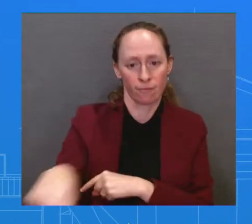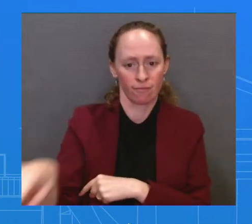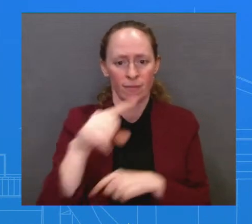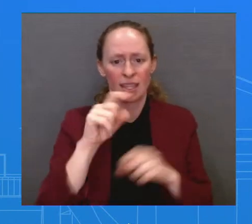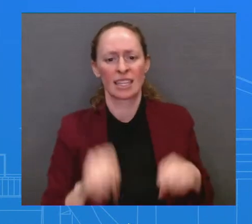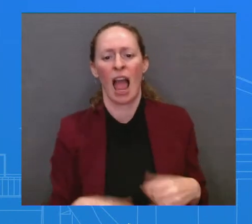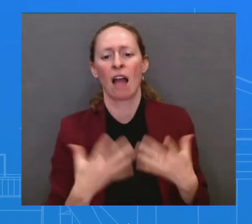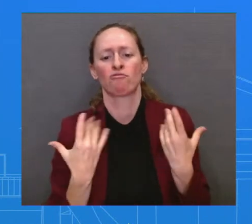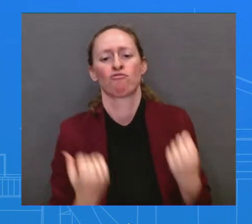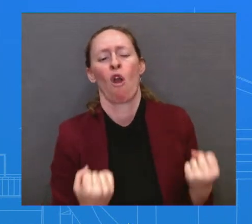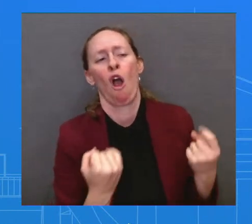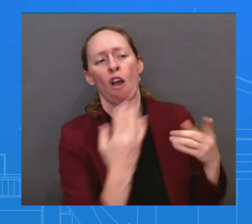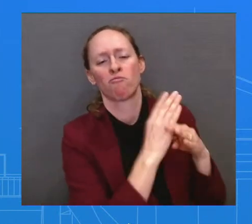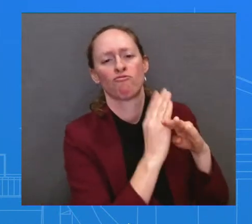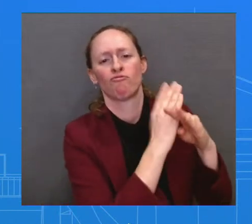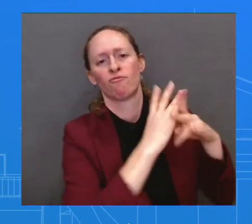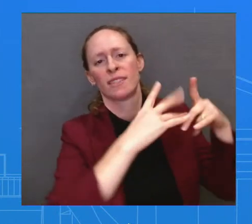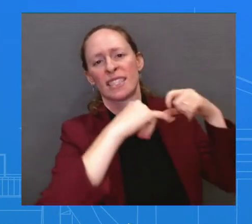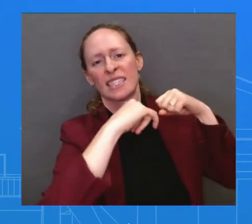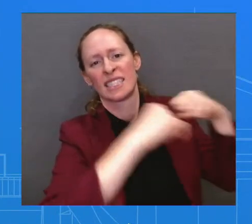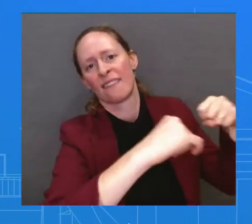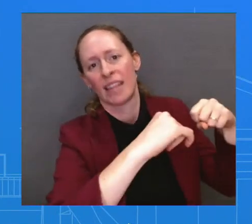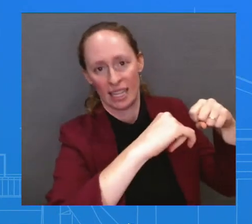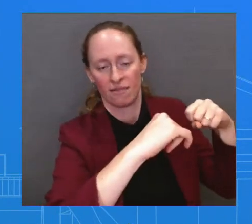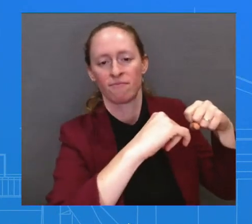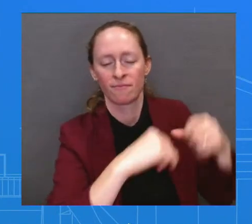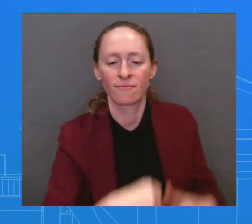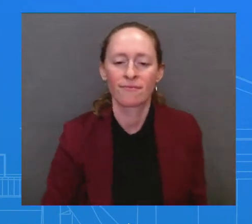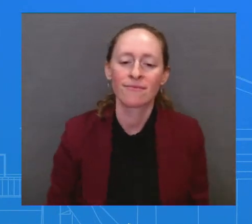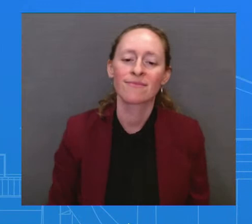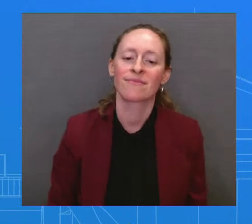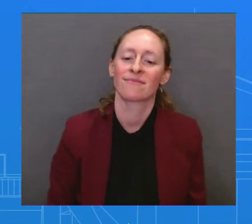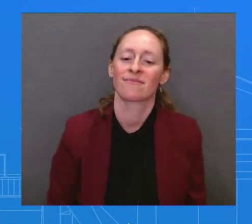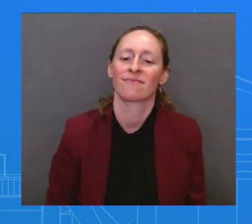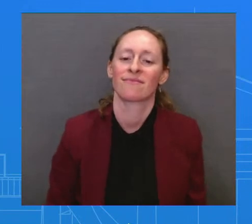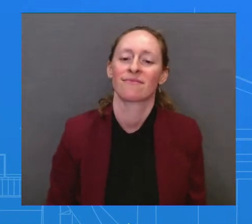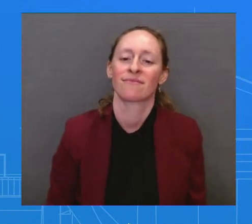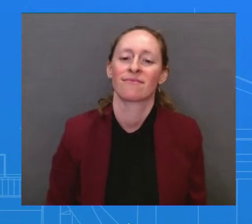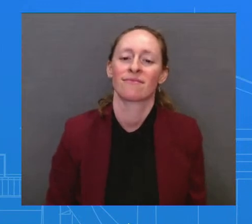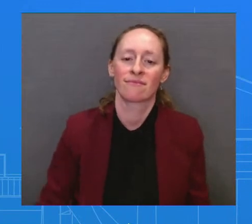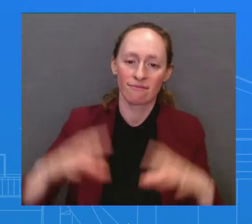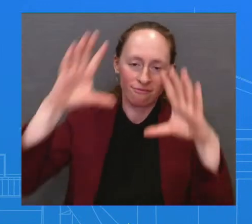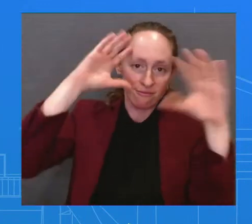President Biden and President Zelenskyy will also discuss our joint efforts to support Ukraine's economic recovery.